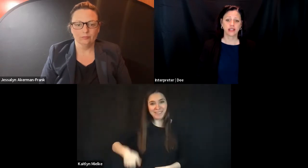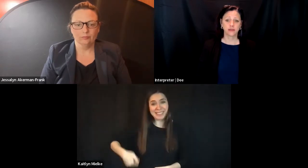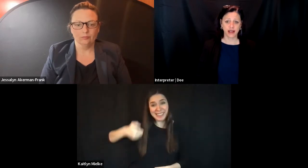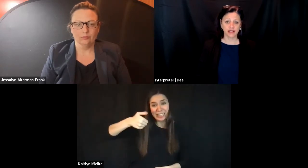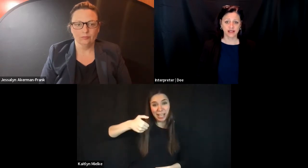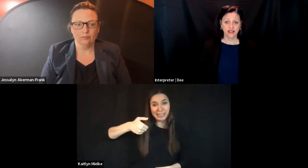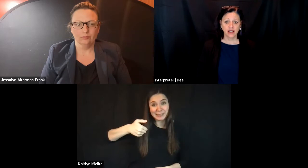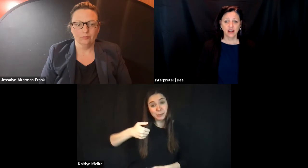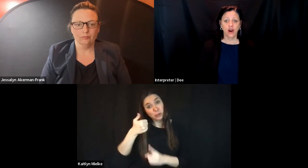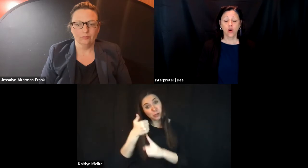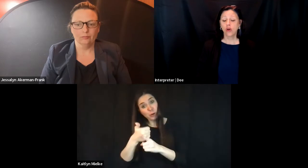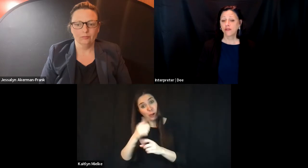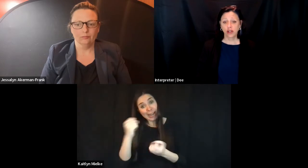Remember outside in the daylight, it might be great, but overnight after the sun goes down, I could ask the